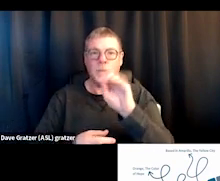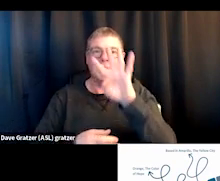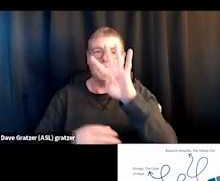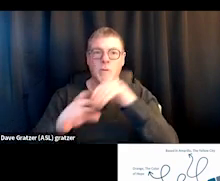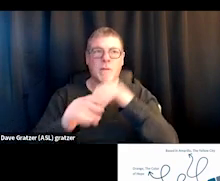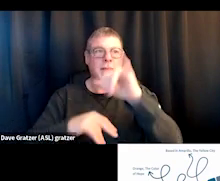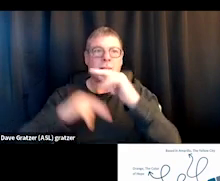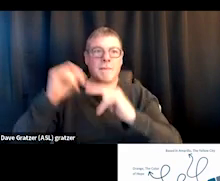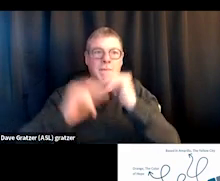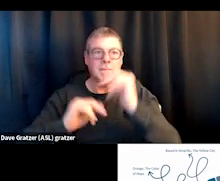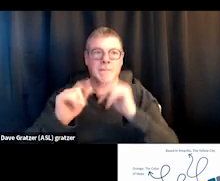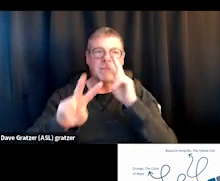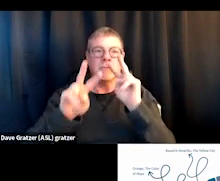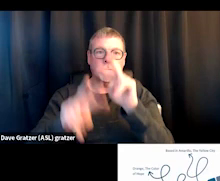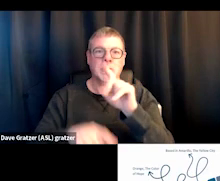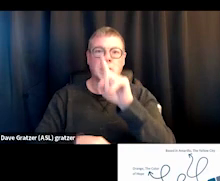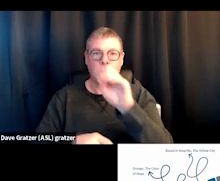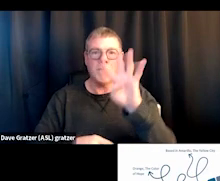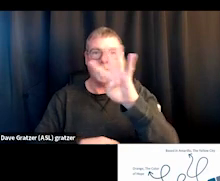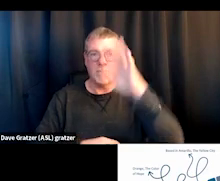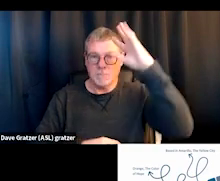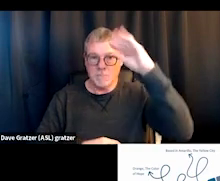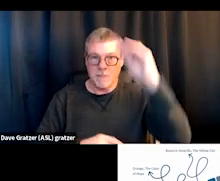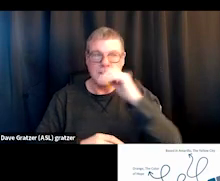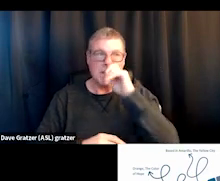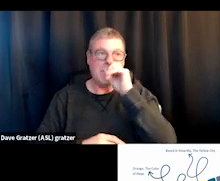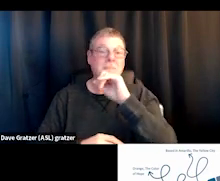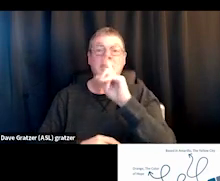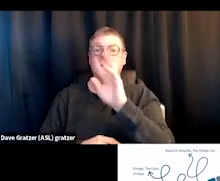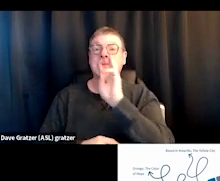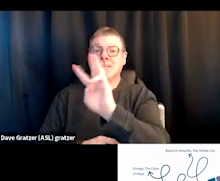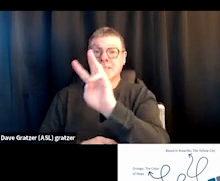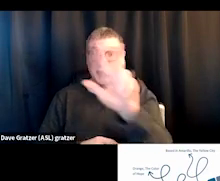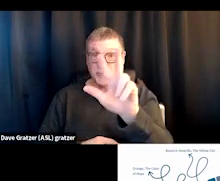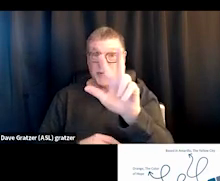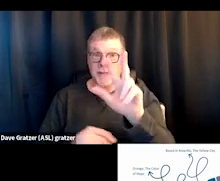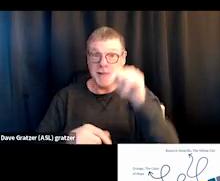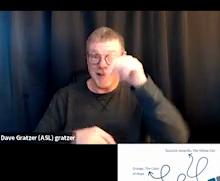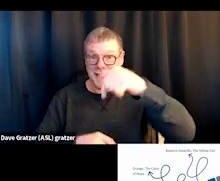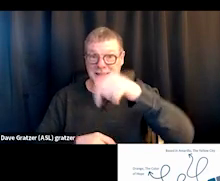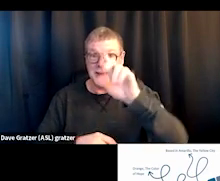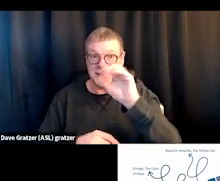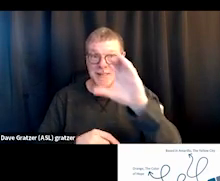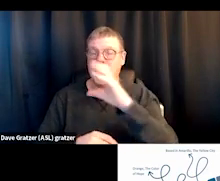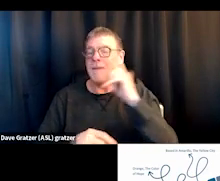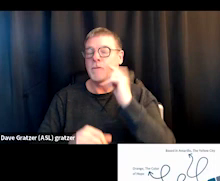that you're looking at, 104 men. So it'll be 63 years old this December. And for many decades, it was considered